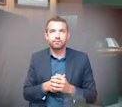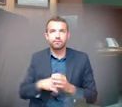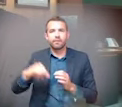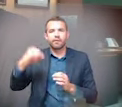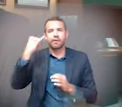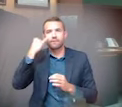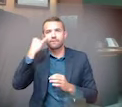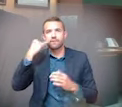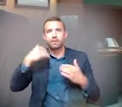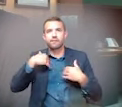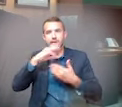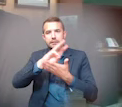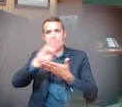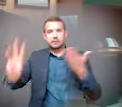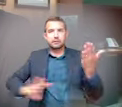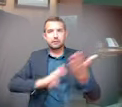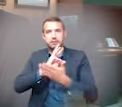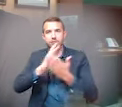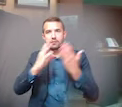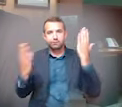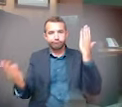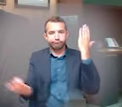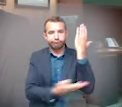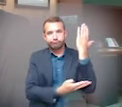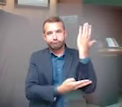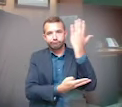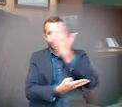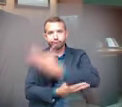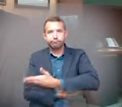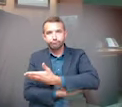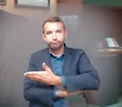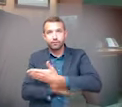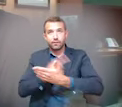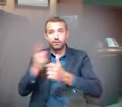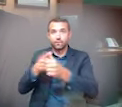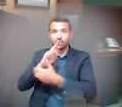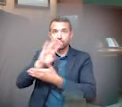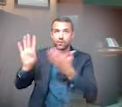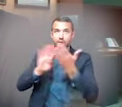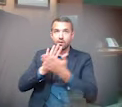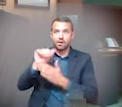I have six hours to cut down a tree, I'll spend the first four hours sharpening the ax."